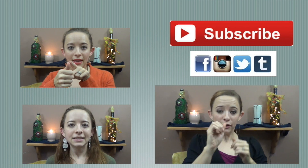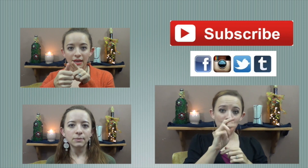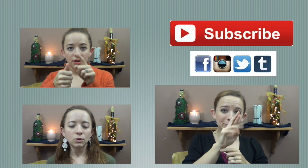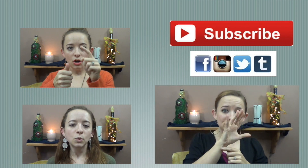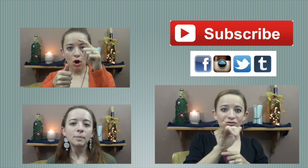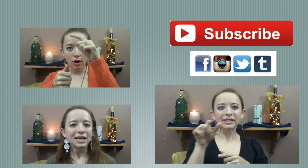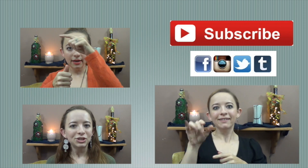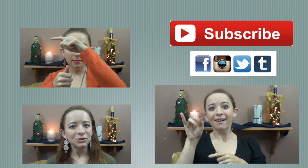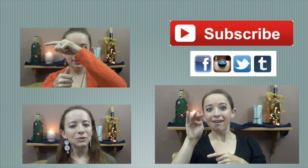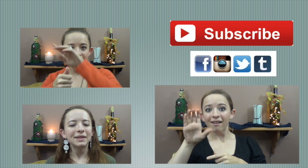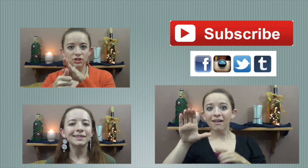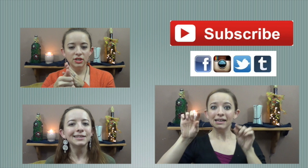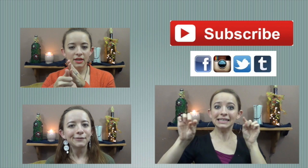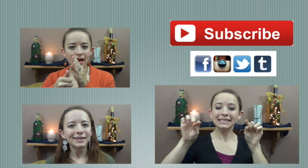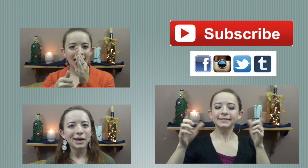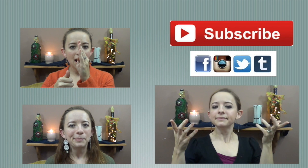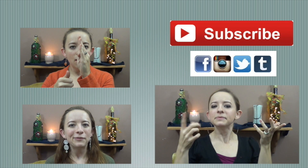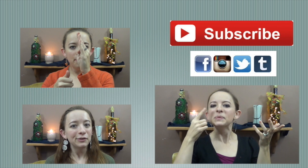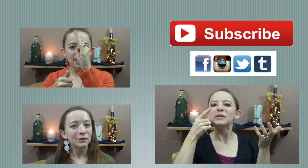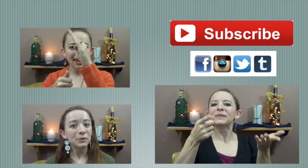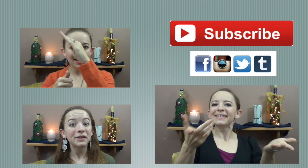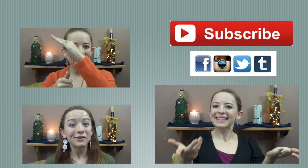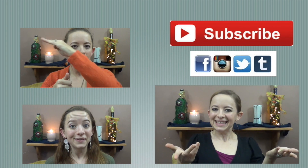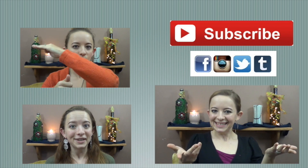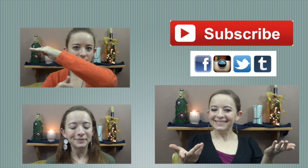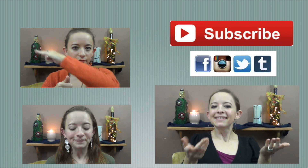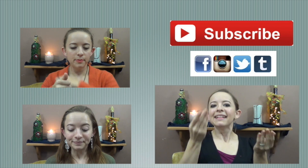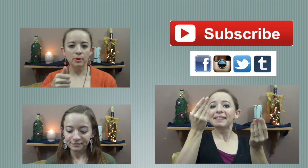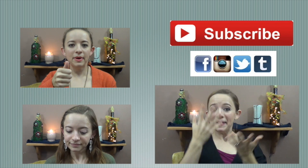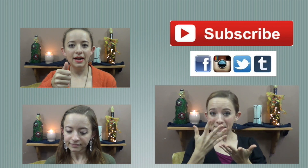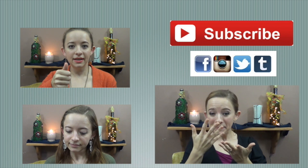examples maybe comparing arbitrary to iconic. You know, what do you guys